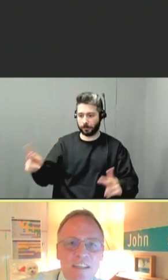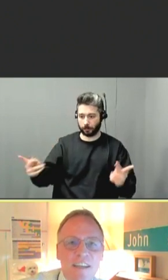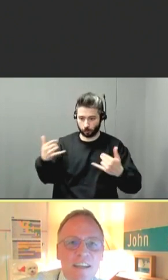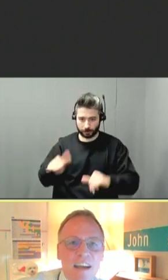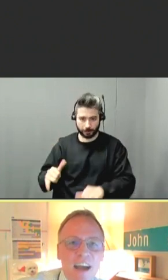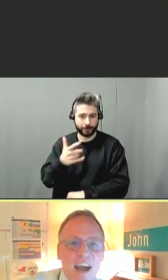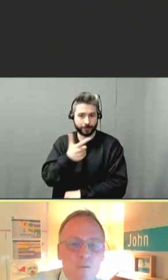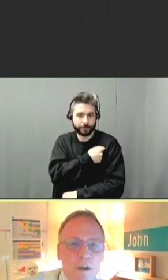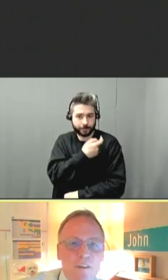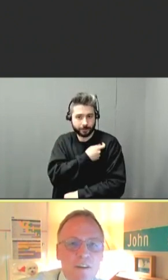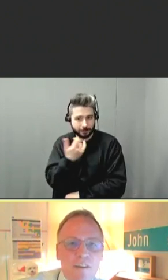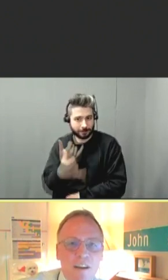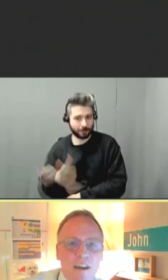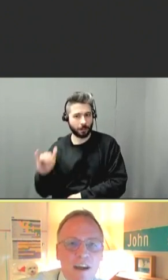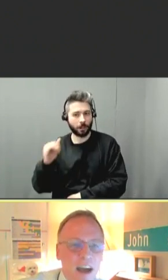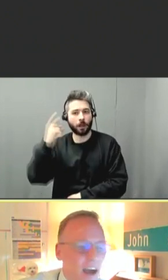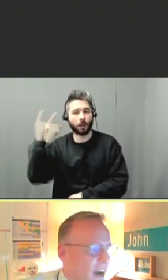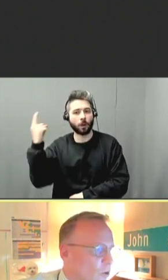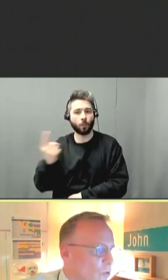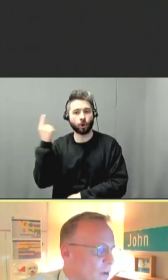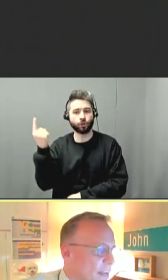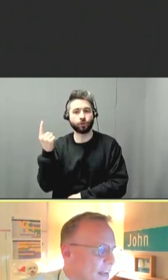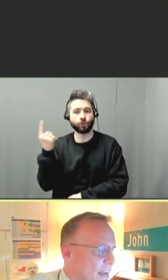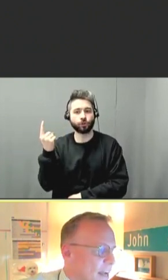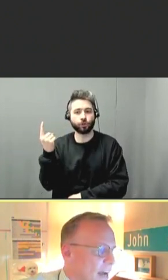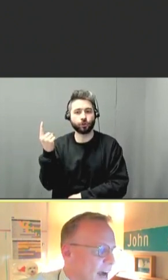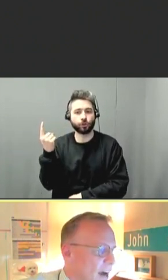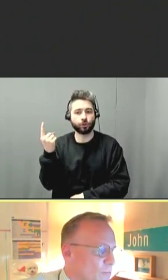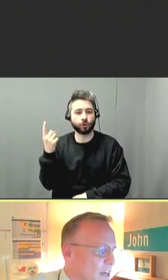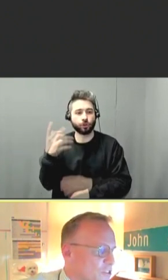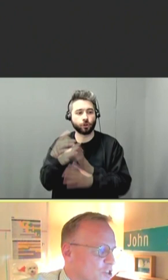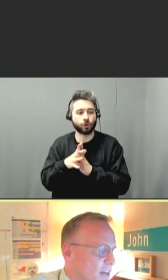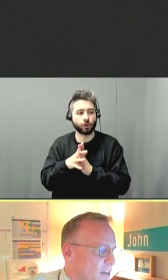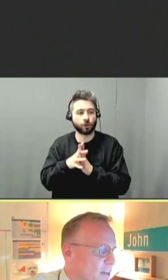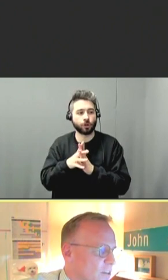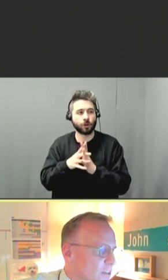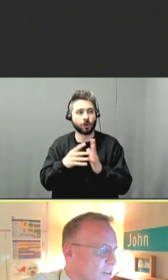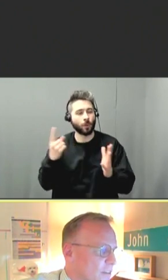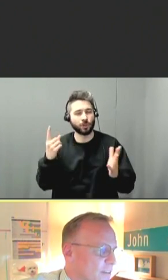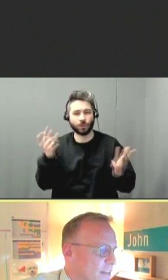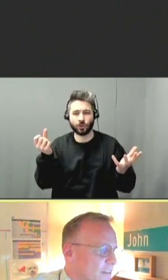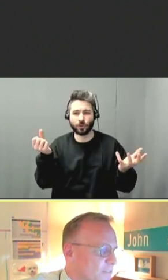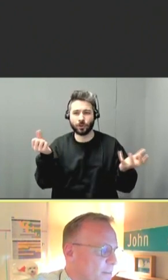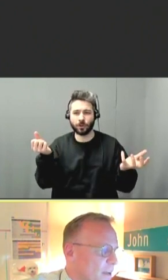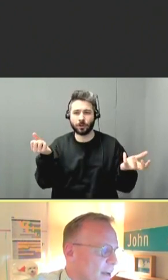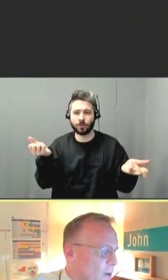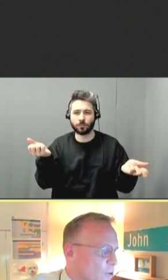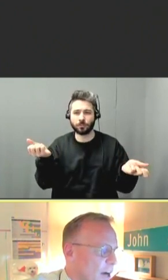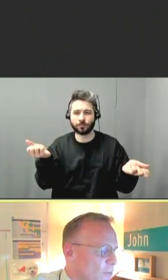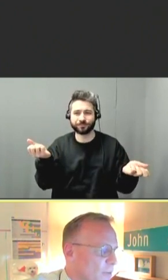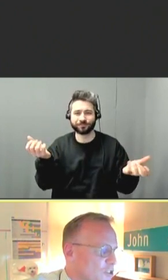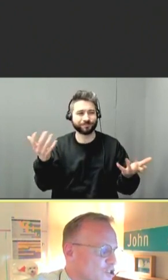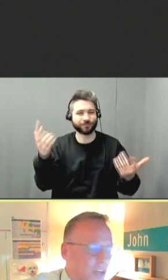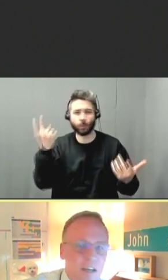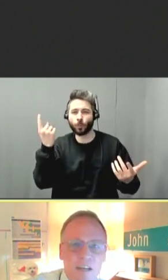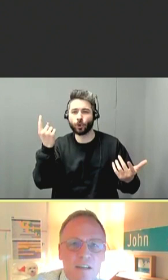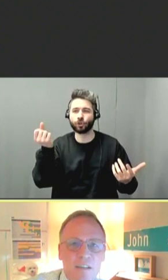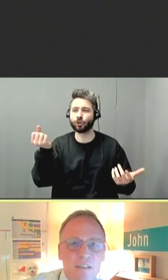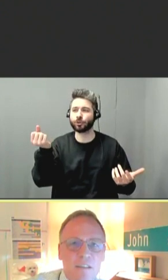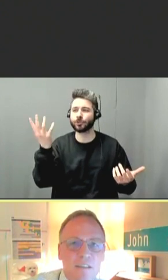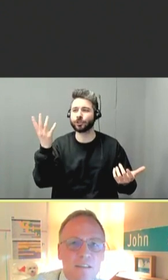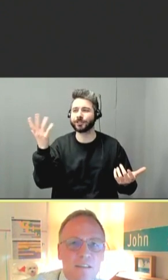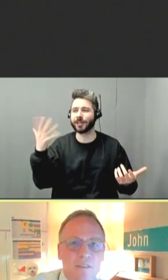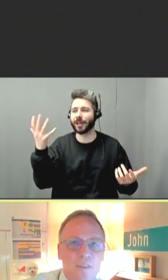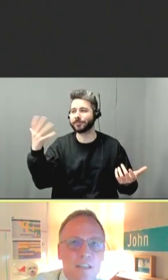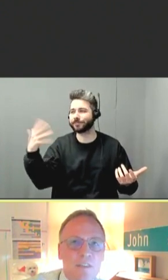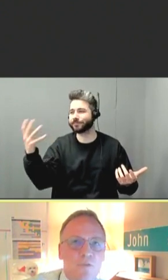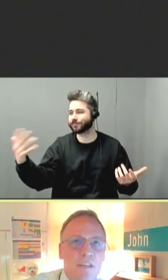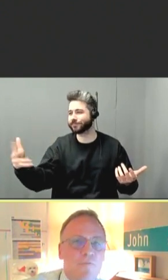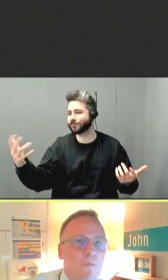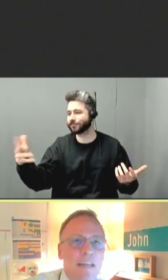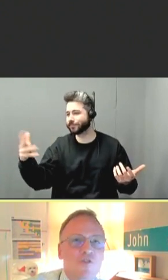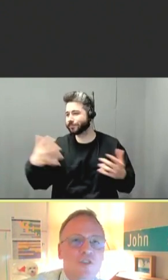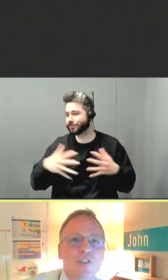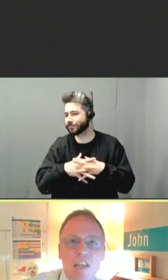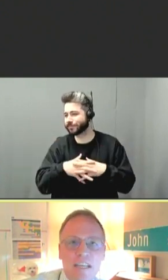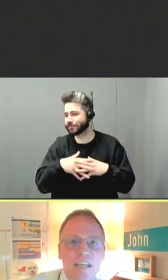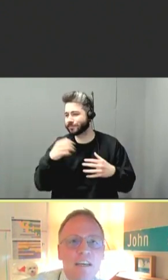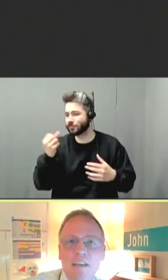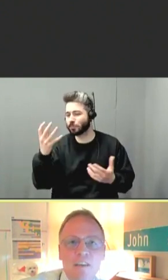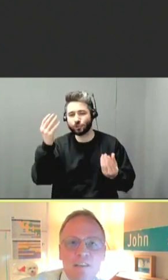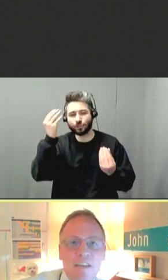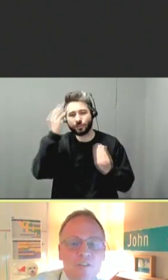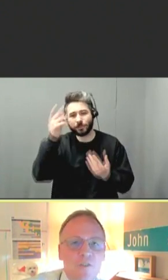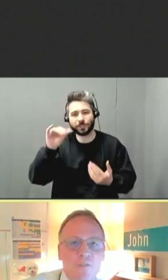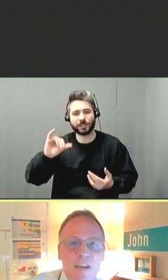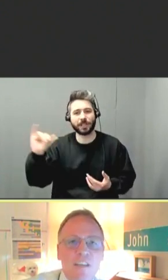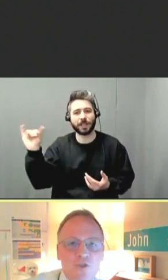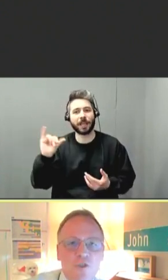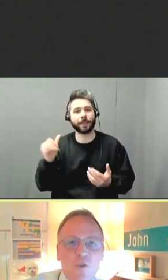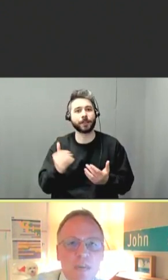I wonder how much -- I wonder how much information like the new finding of stroke